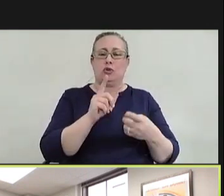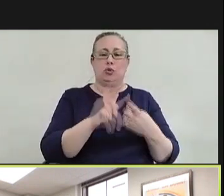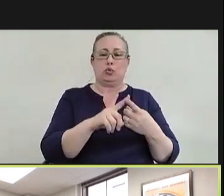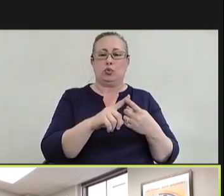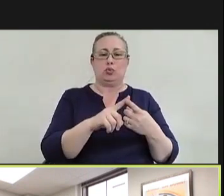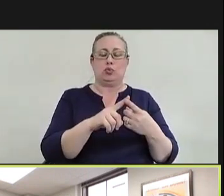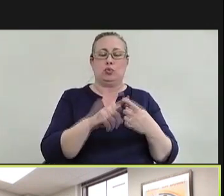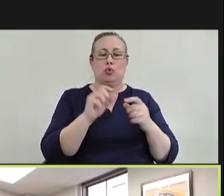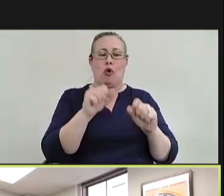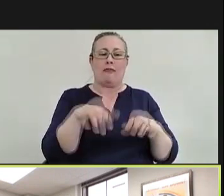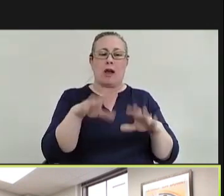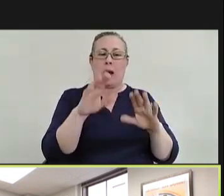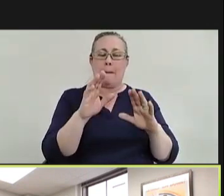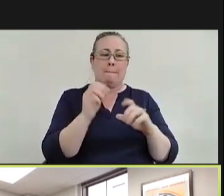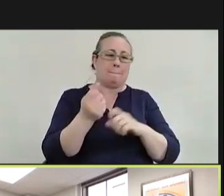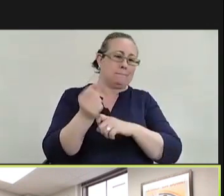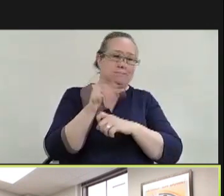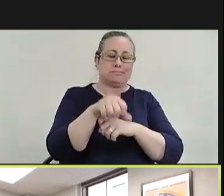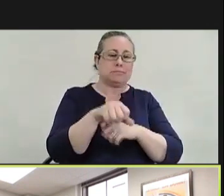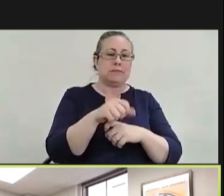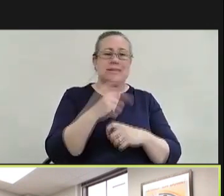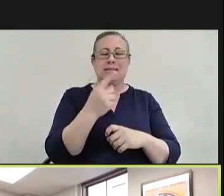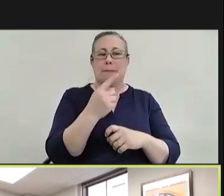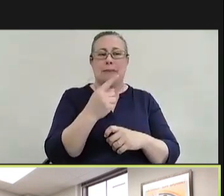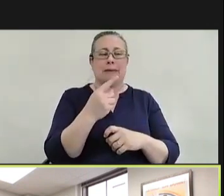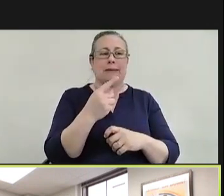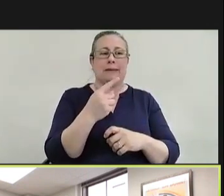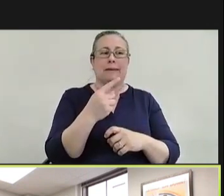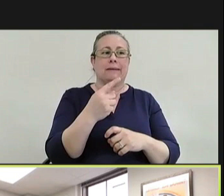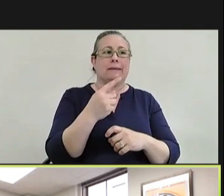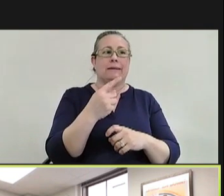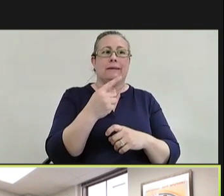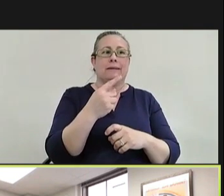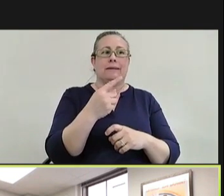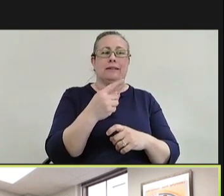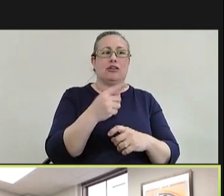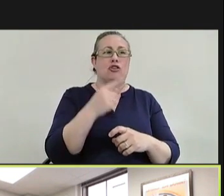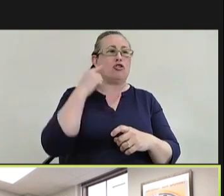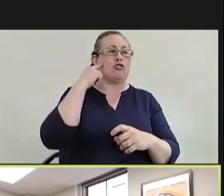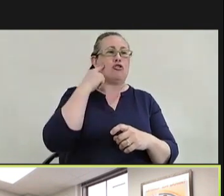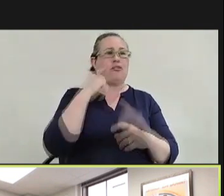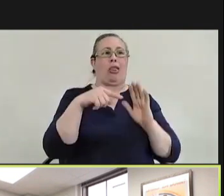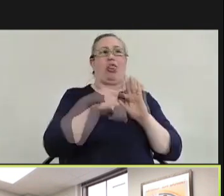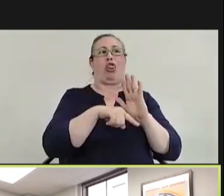something negative about a vaccine from one of your colleagues that work in your office,